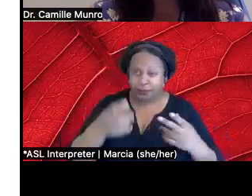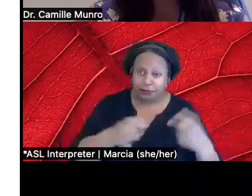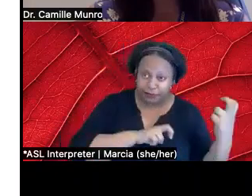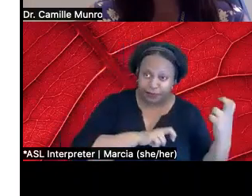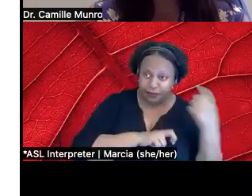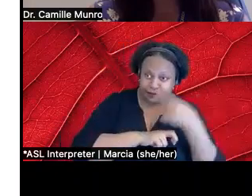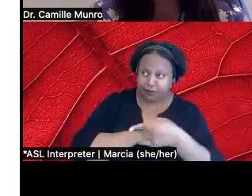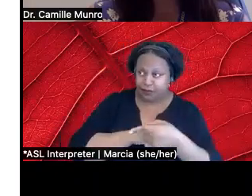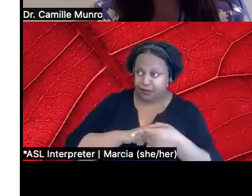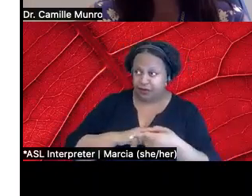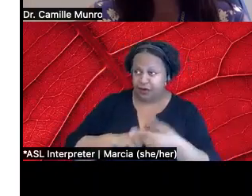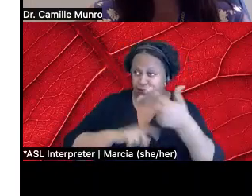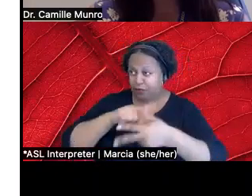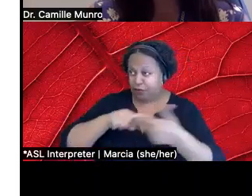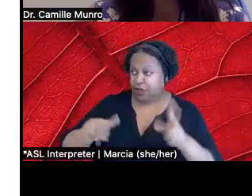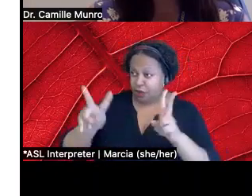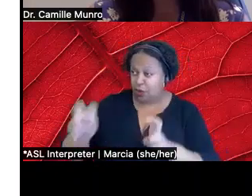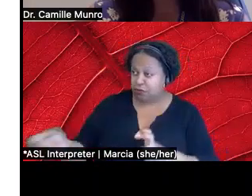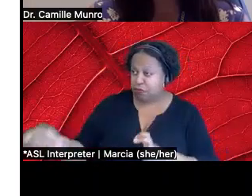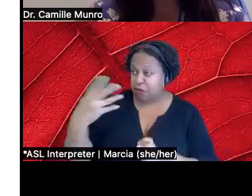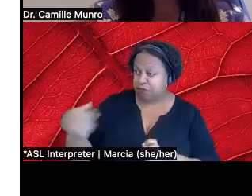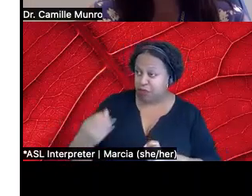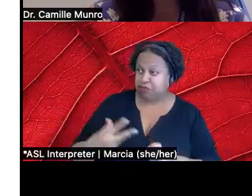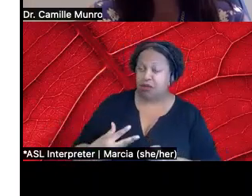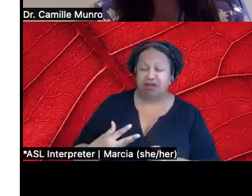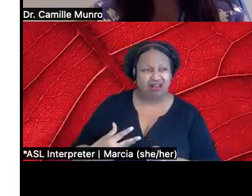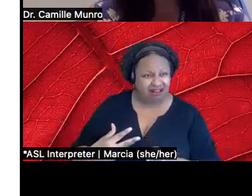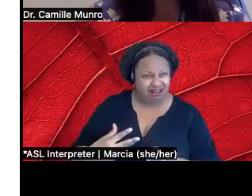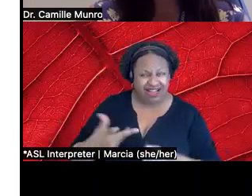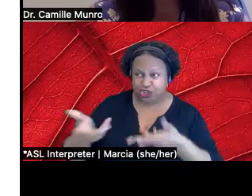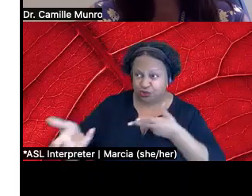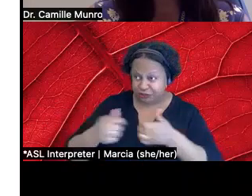They were being faced with difficult staffing issues and thought I was